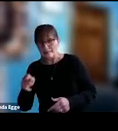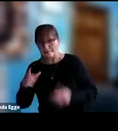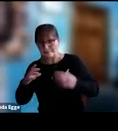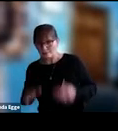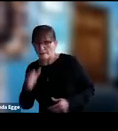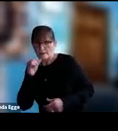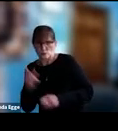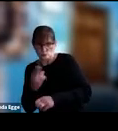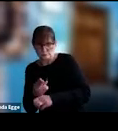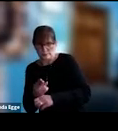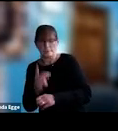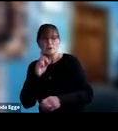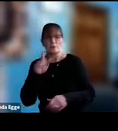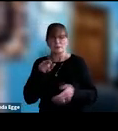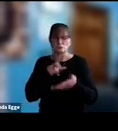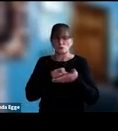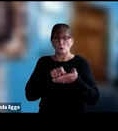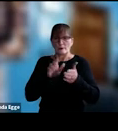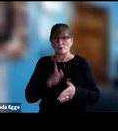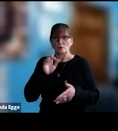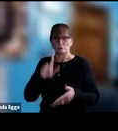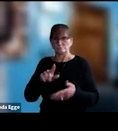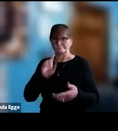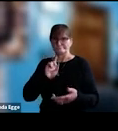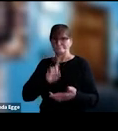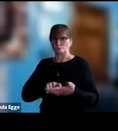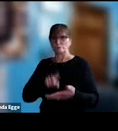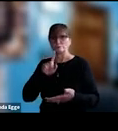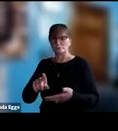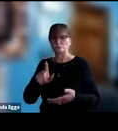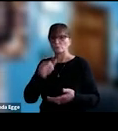She says this writer witnessed the decline in her methamphetamine use. It was apparent she was in extreme pain